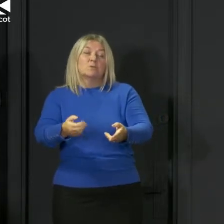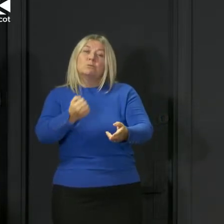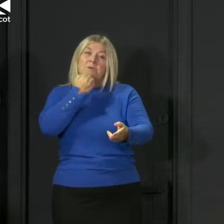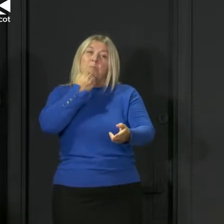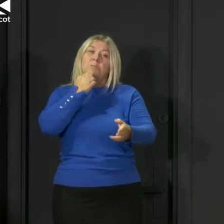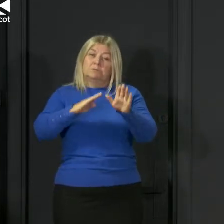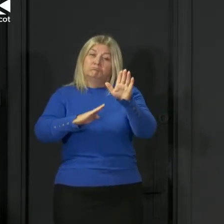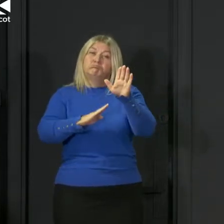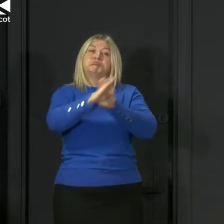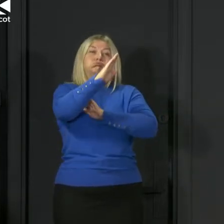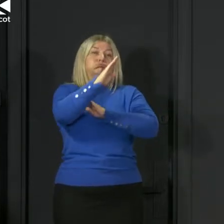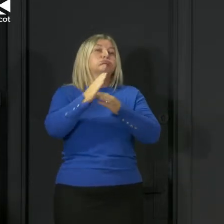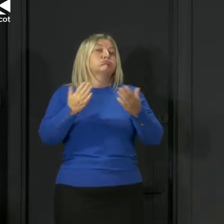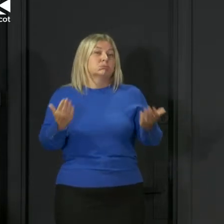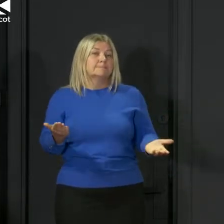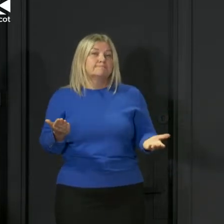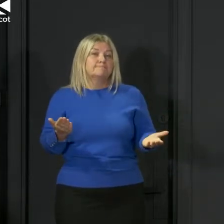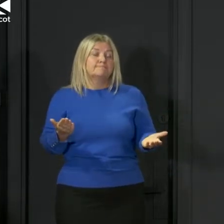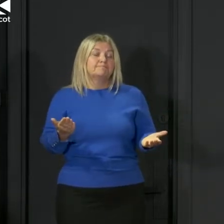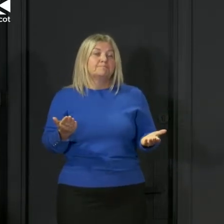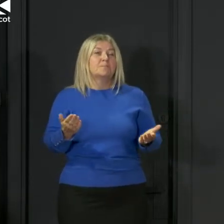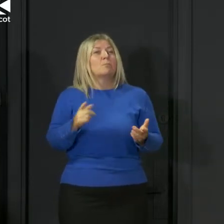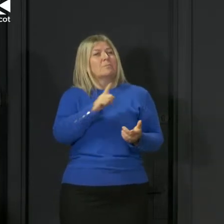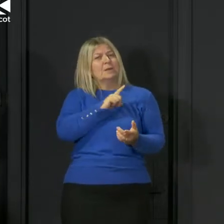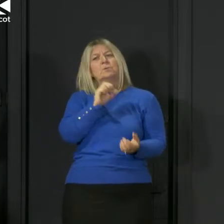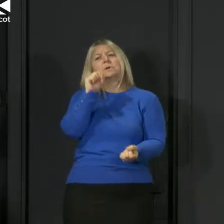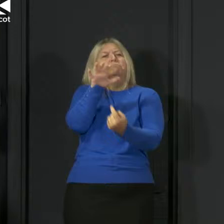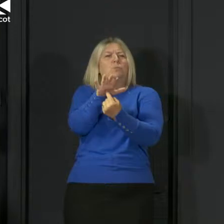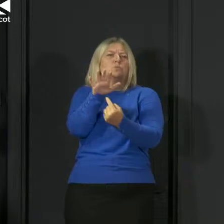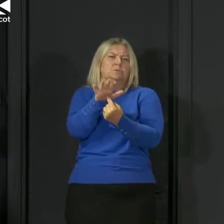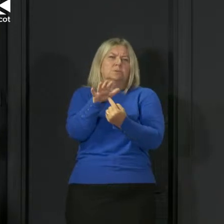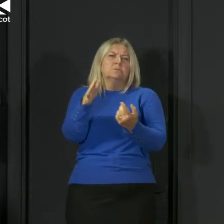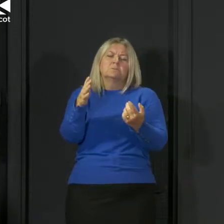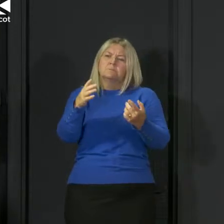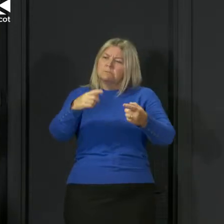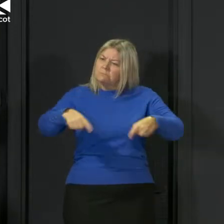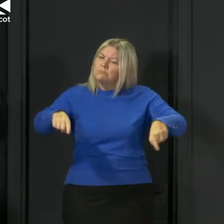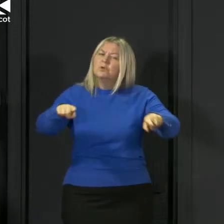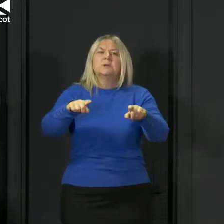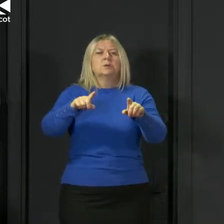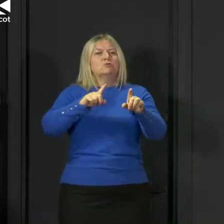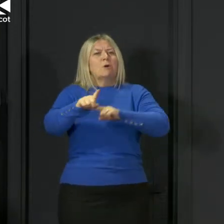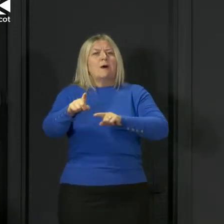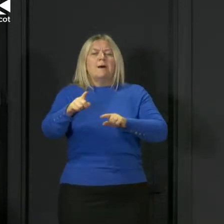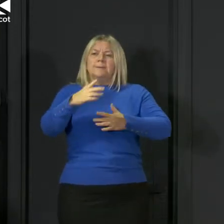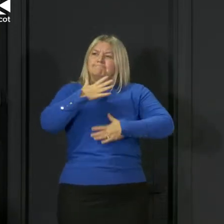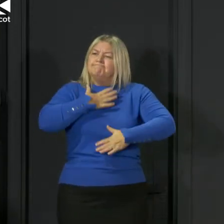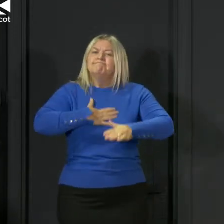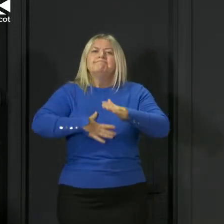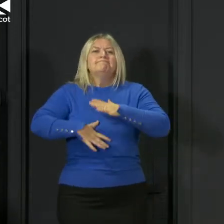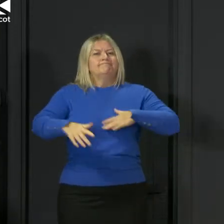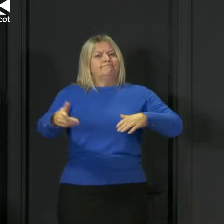So all of that means that it is vital that we do everything we can to get this situation under